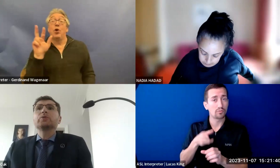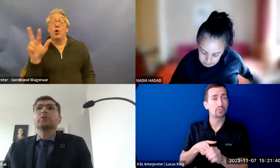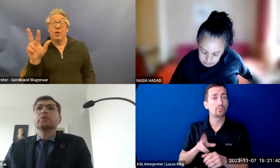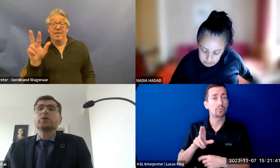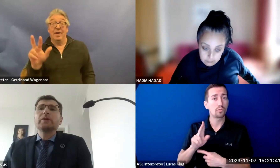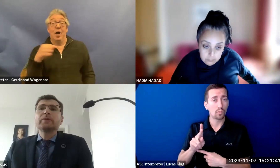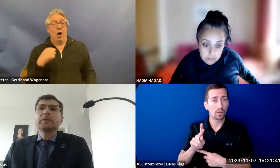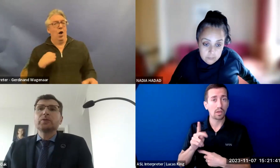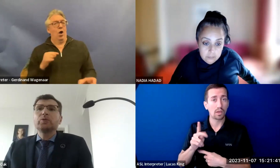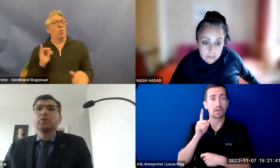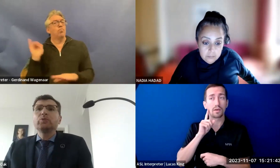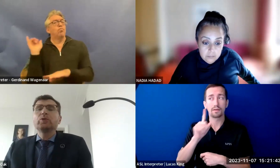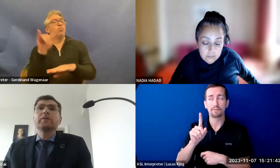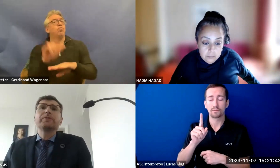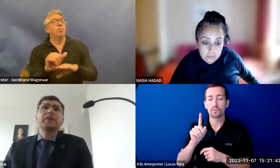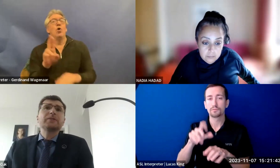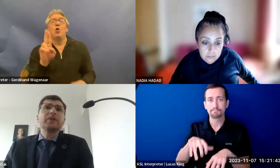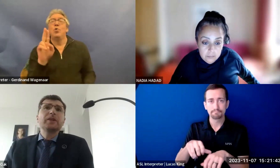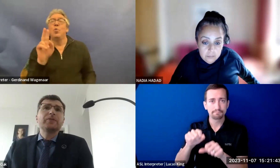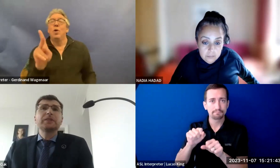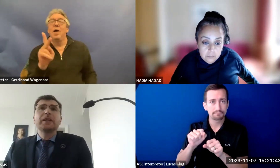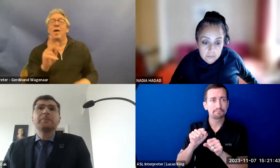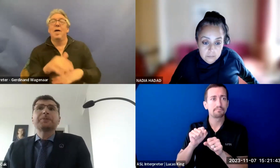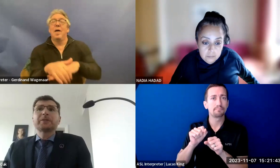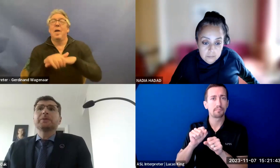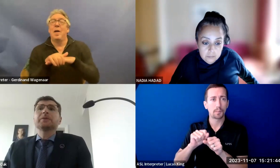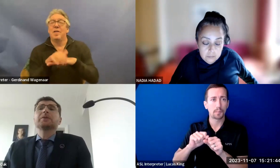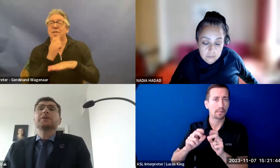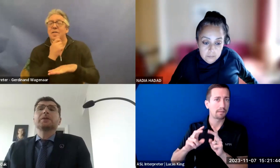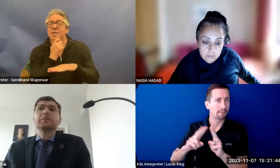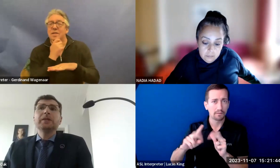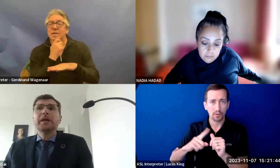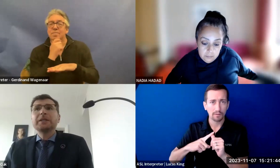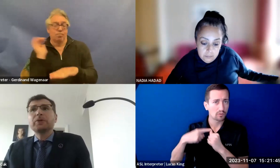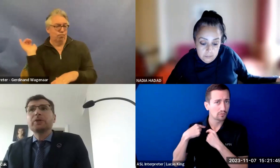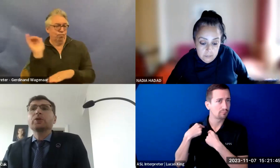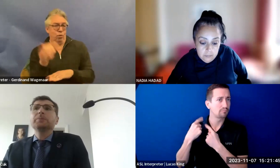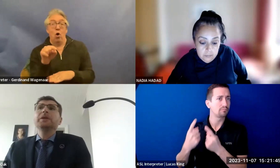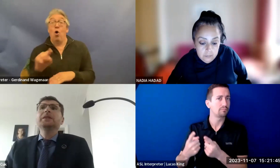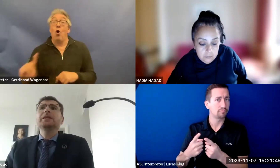to have a very first exploratory meeting